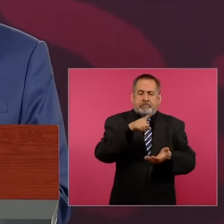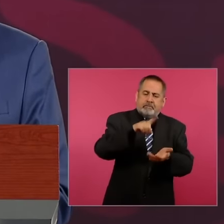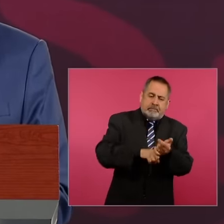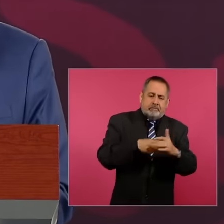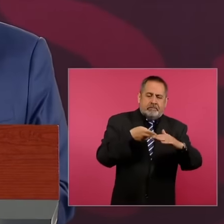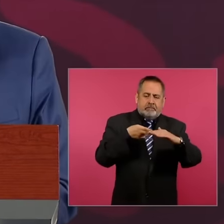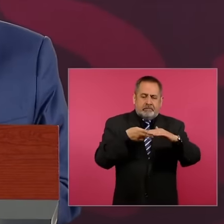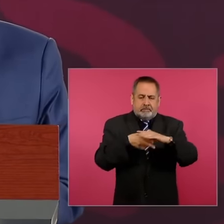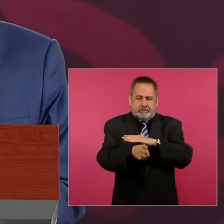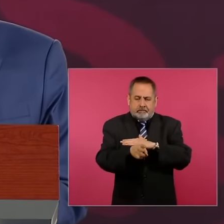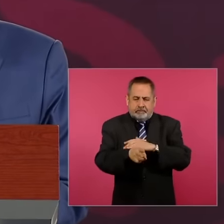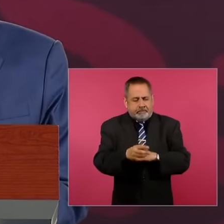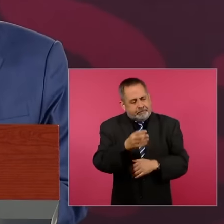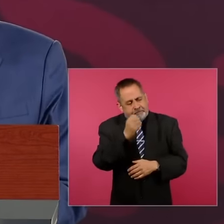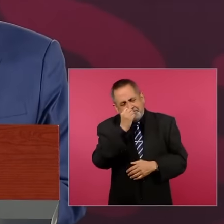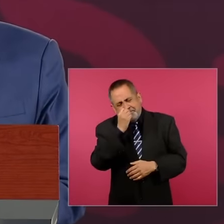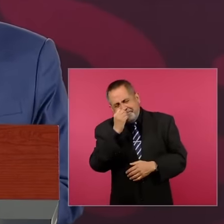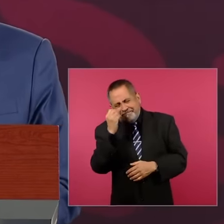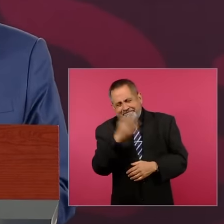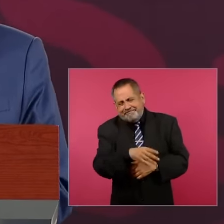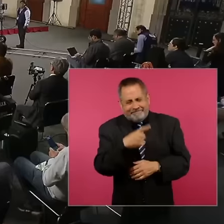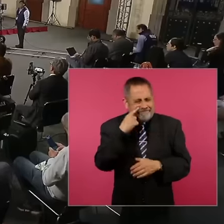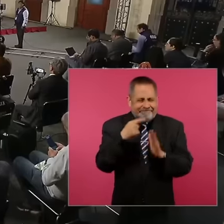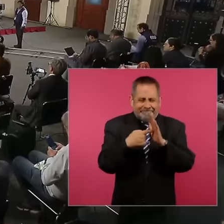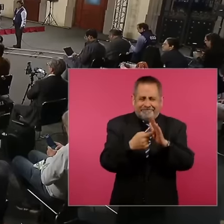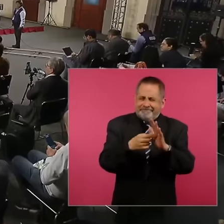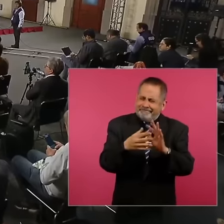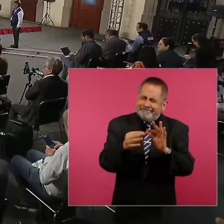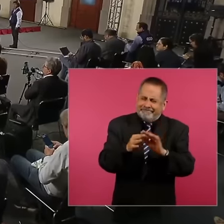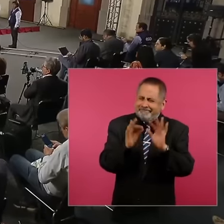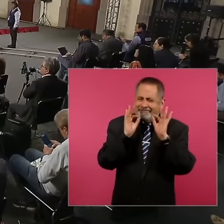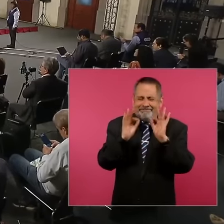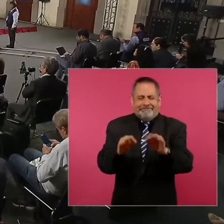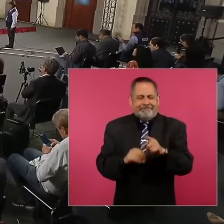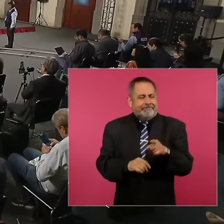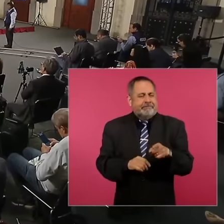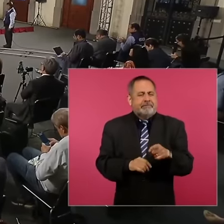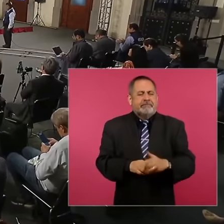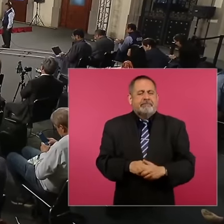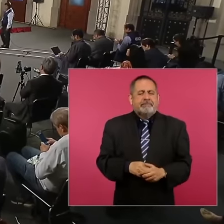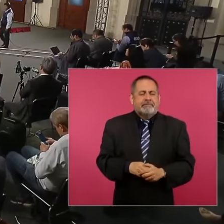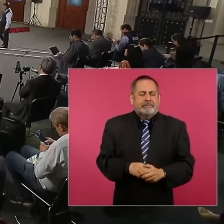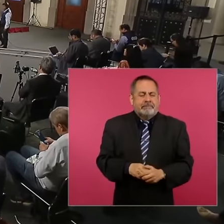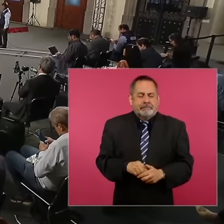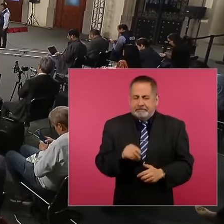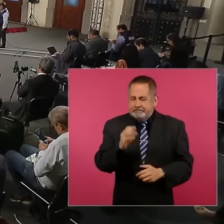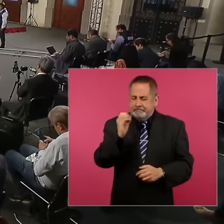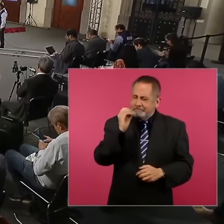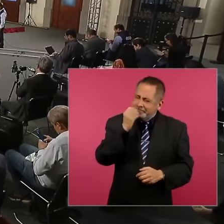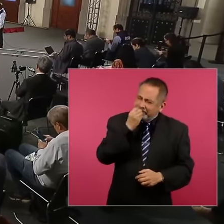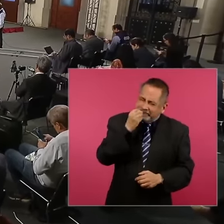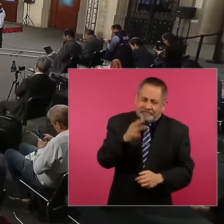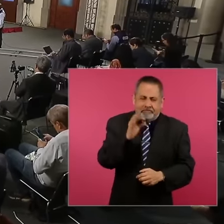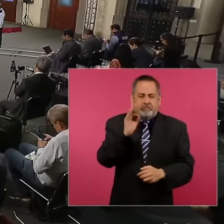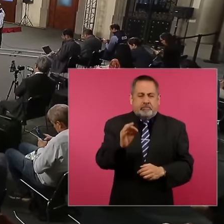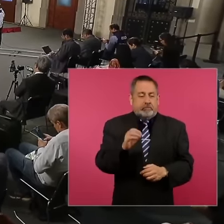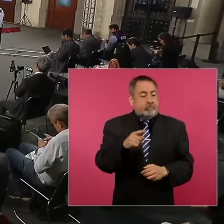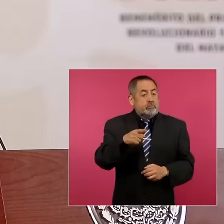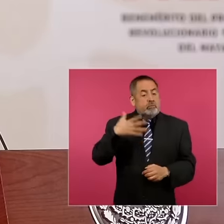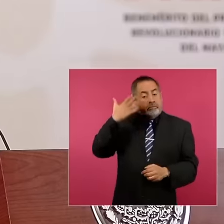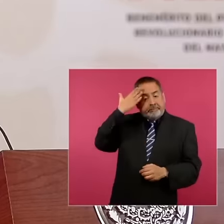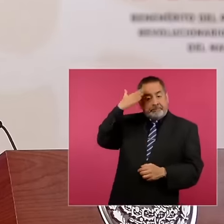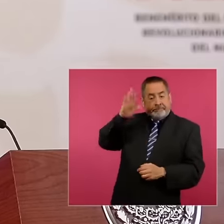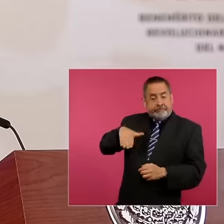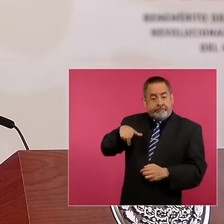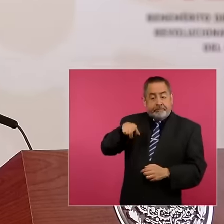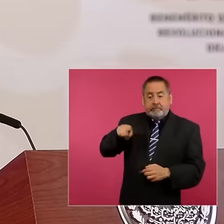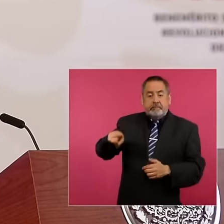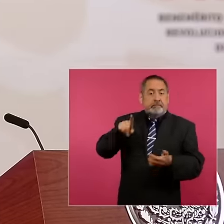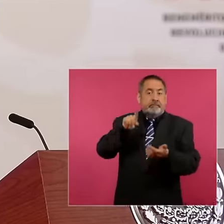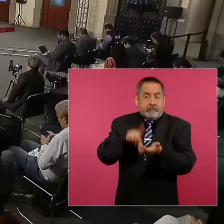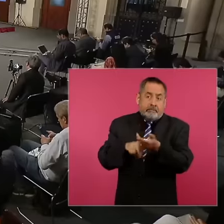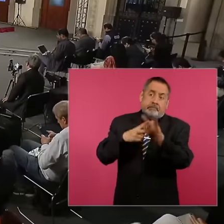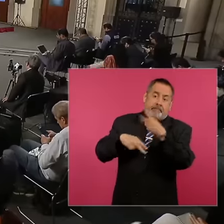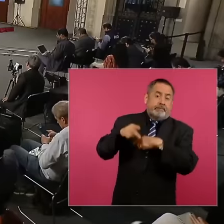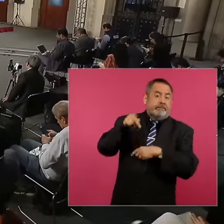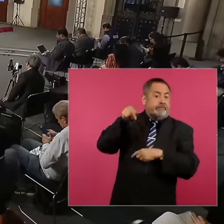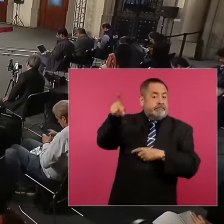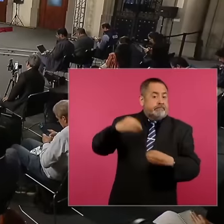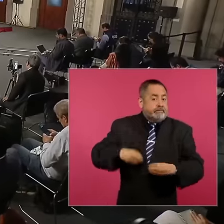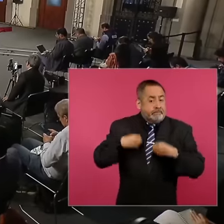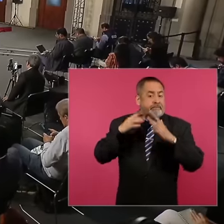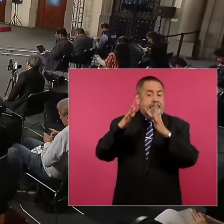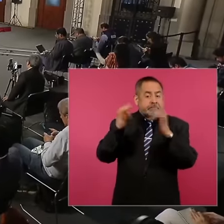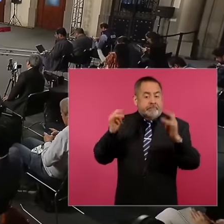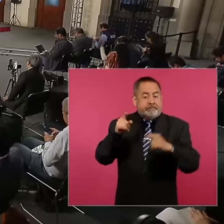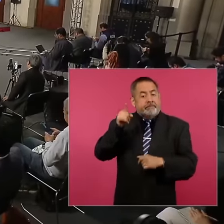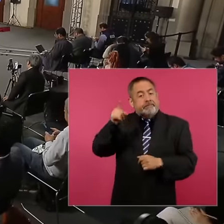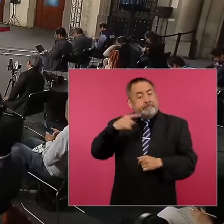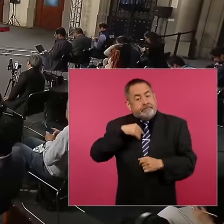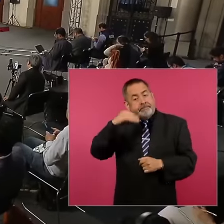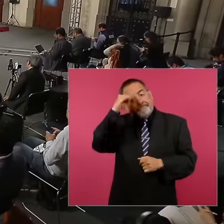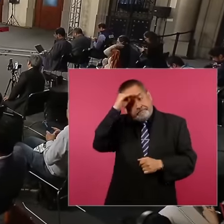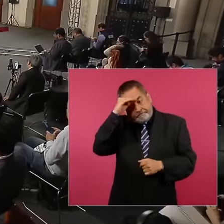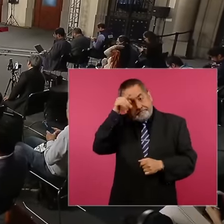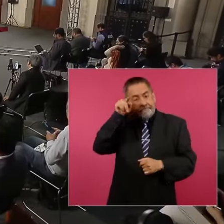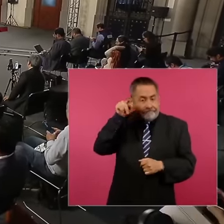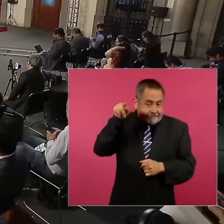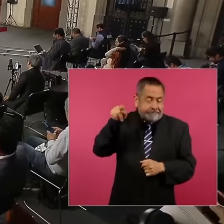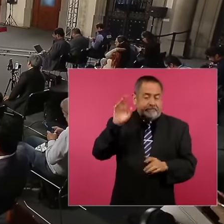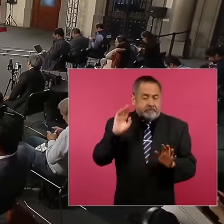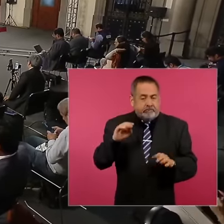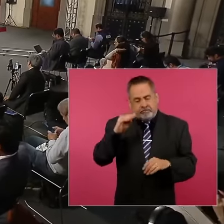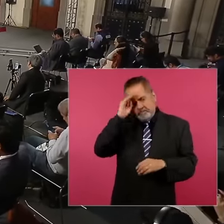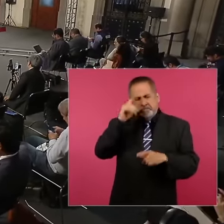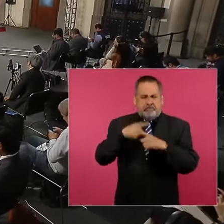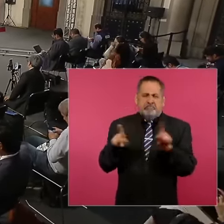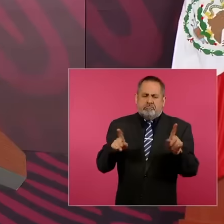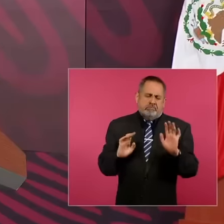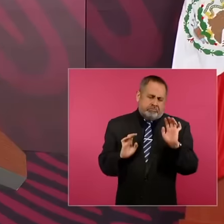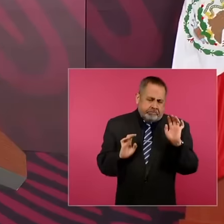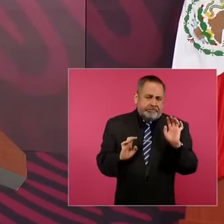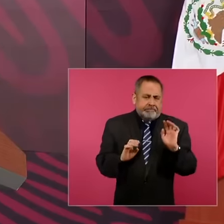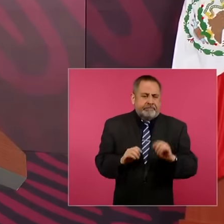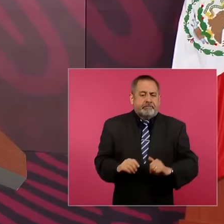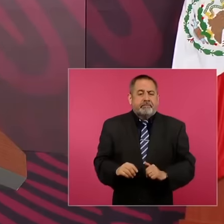great But it's so good that a lady from Paris who thinks differently than